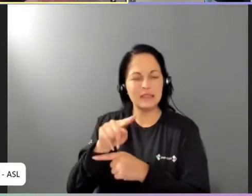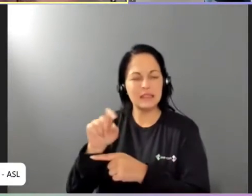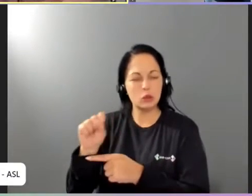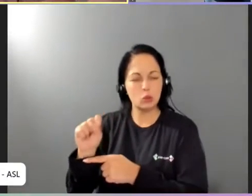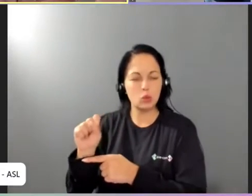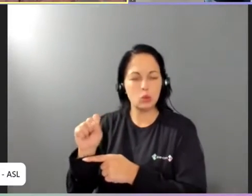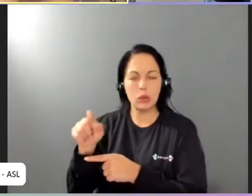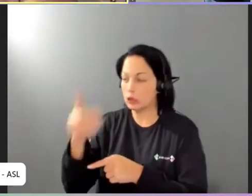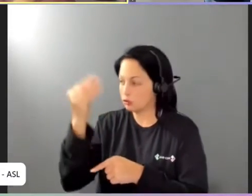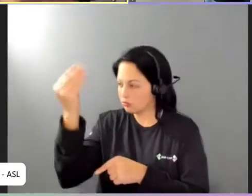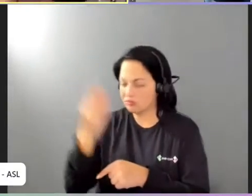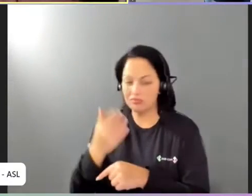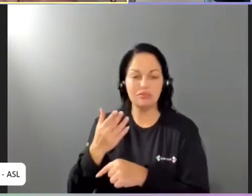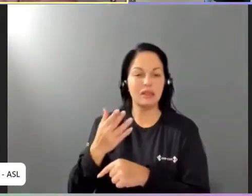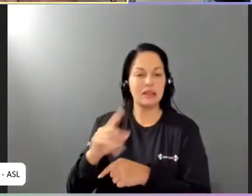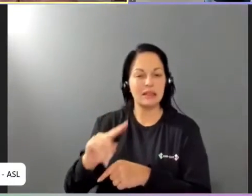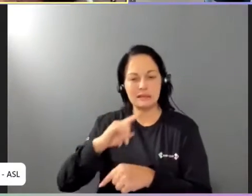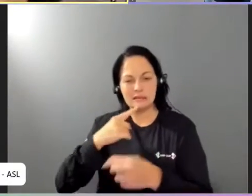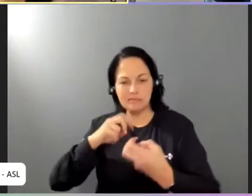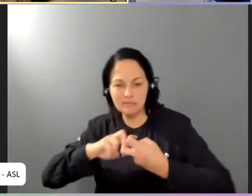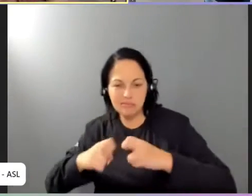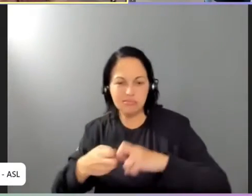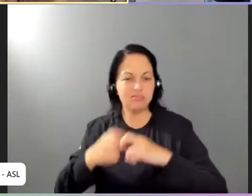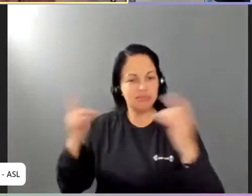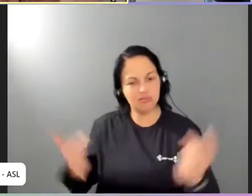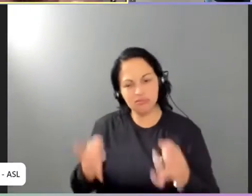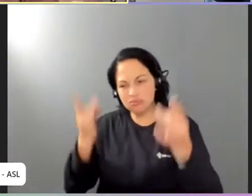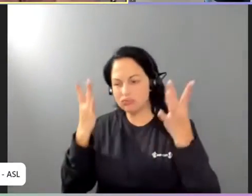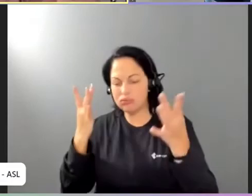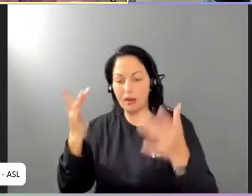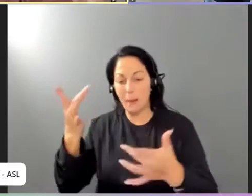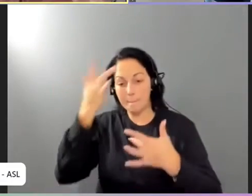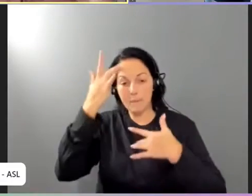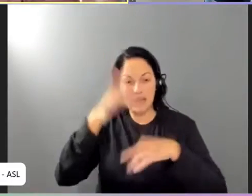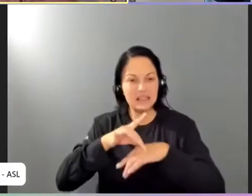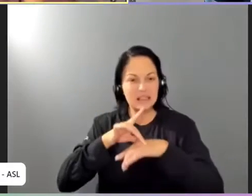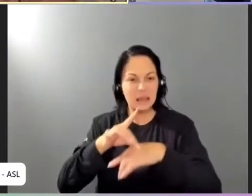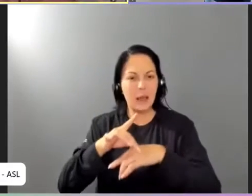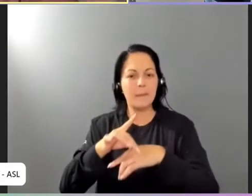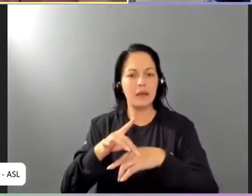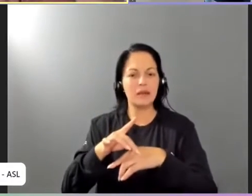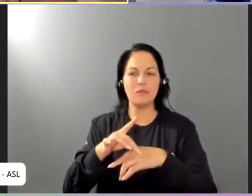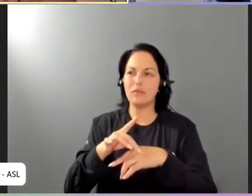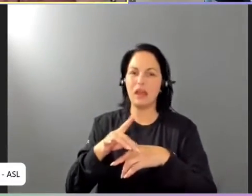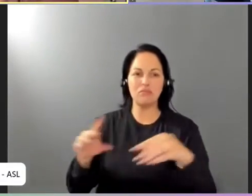the power of these accessibility maturity model tools. She said that crises